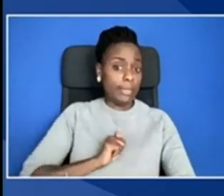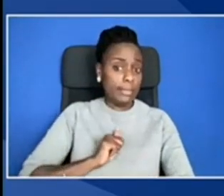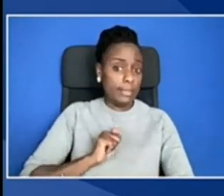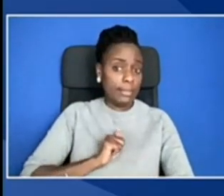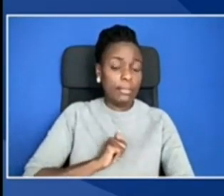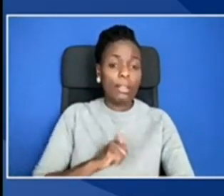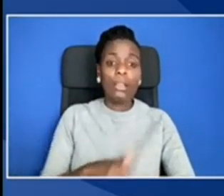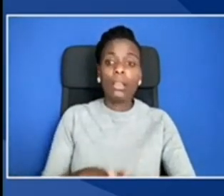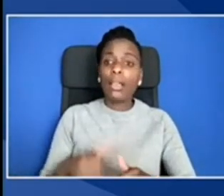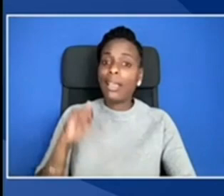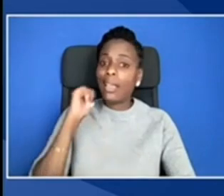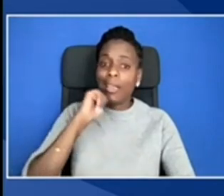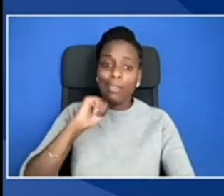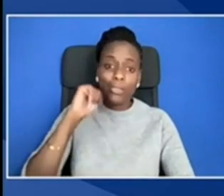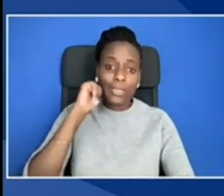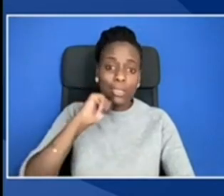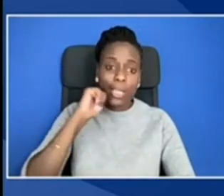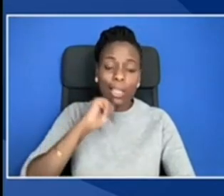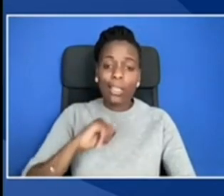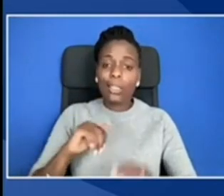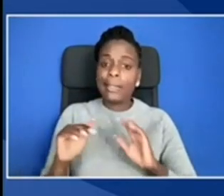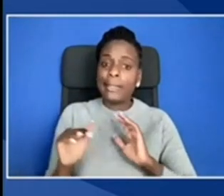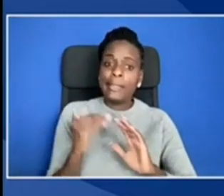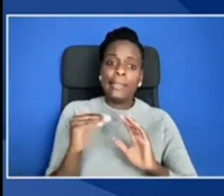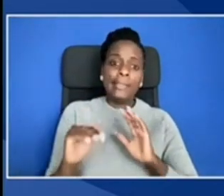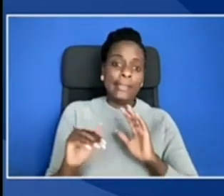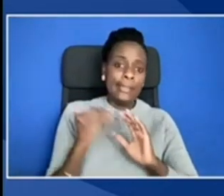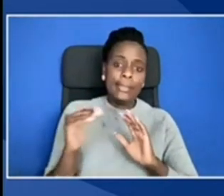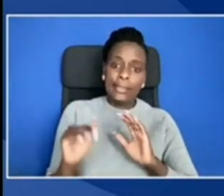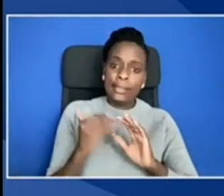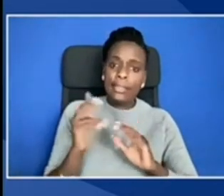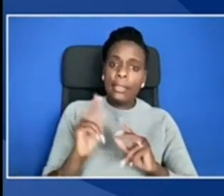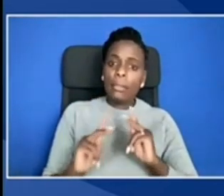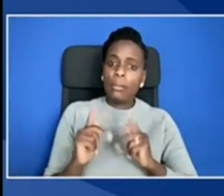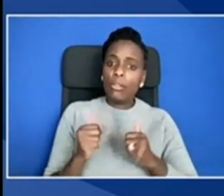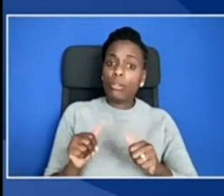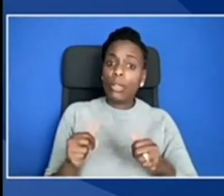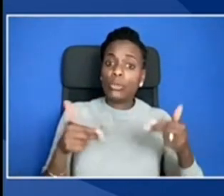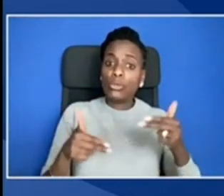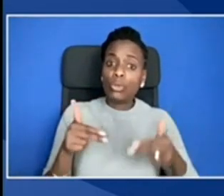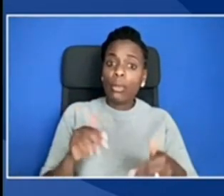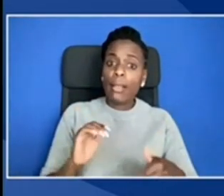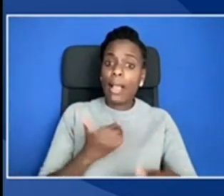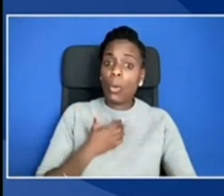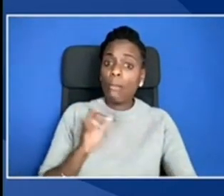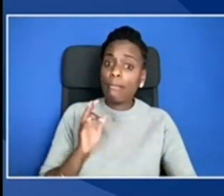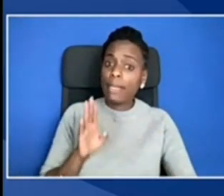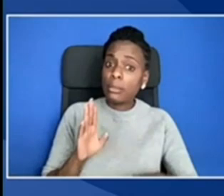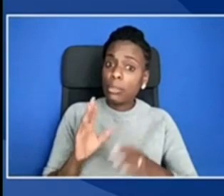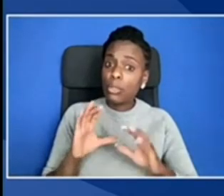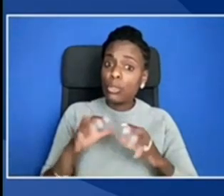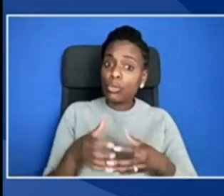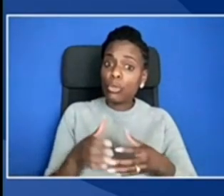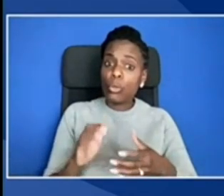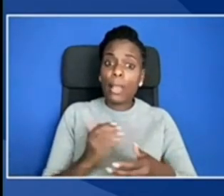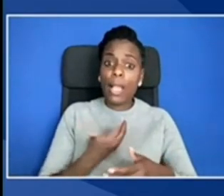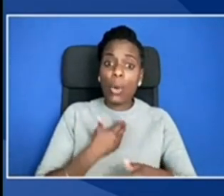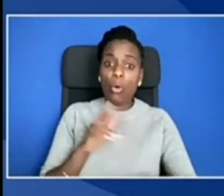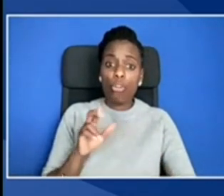day I get emails and people trying to join our Facebook group and our Reddit group. You know, as far as Borrower Defense goes,